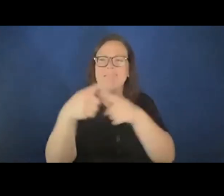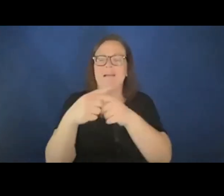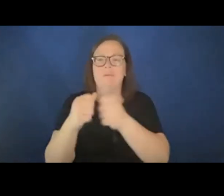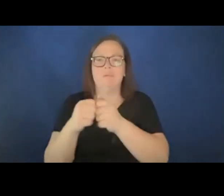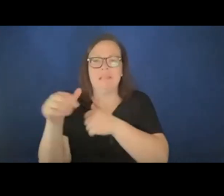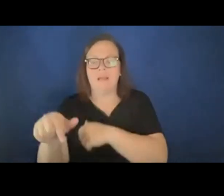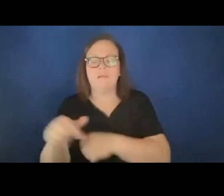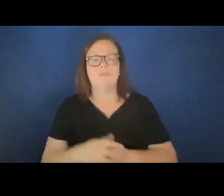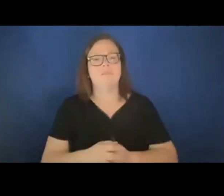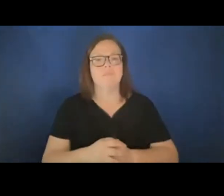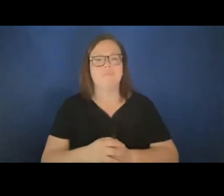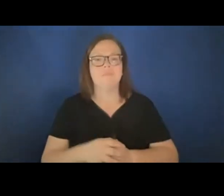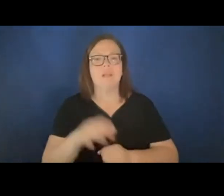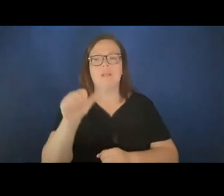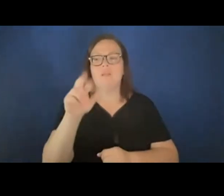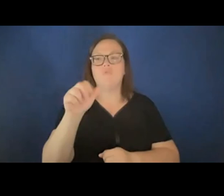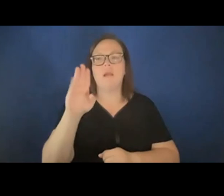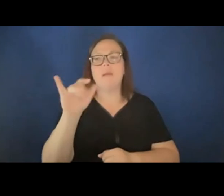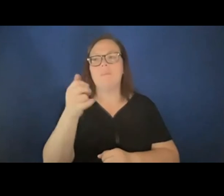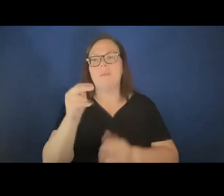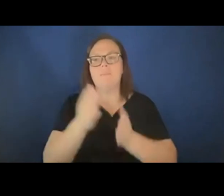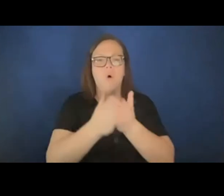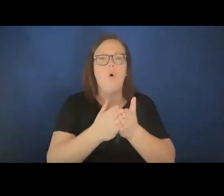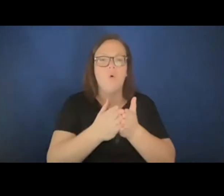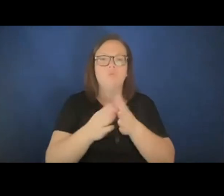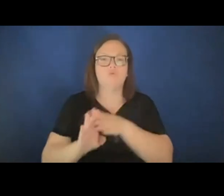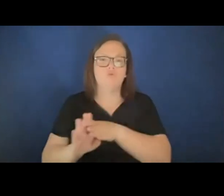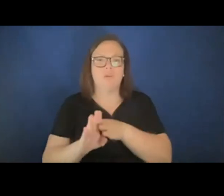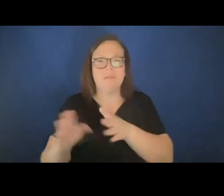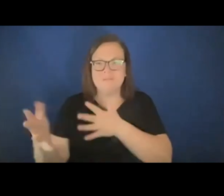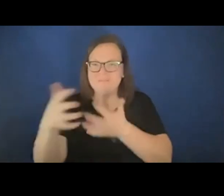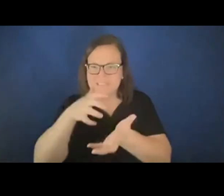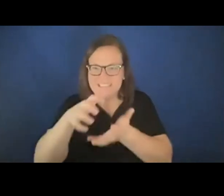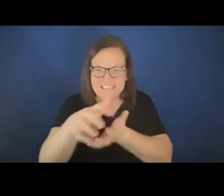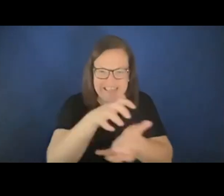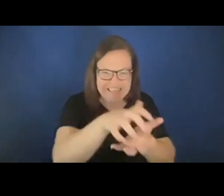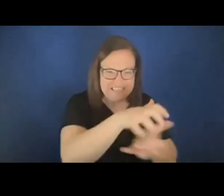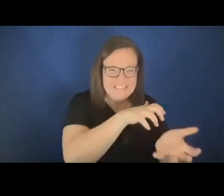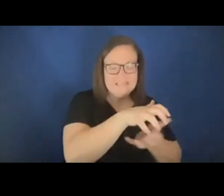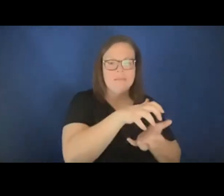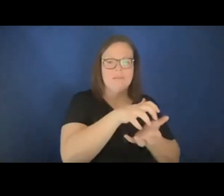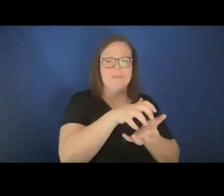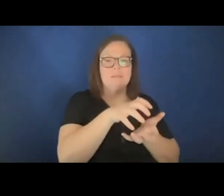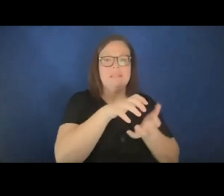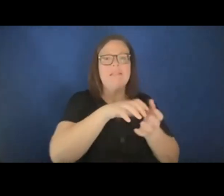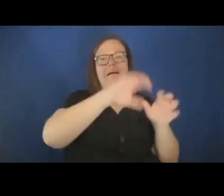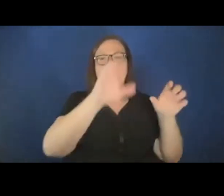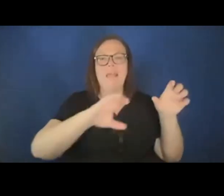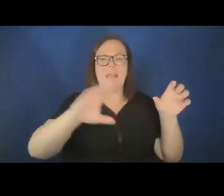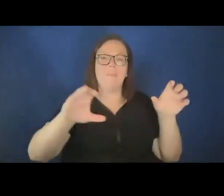in the Arabian boats there are sharks shaken with laughter in the camel's belly there are blind highways